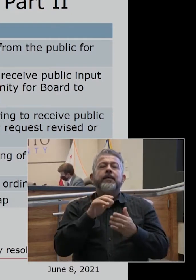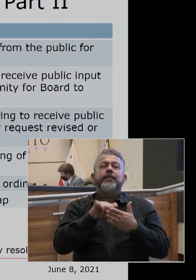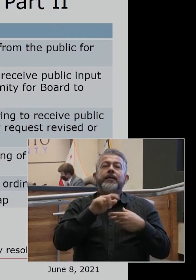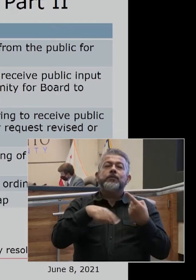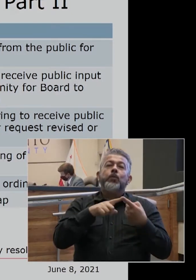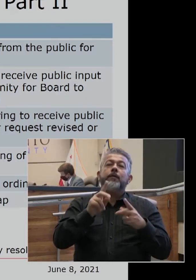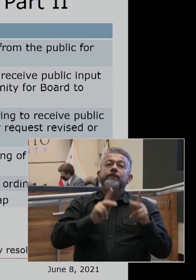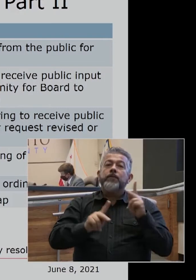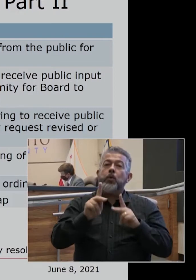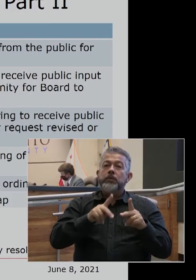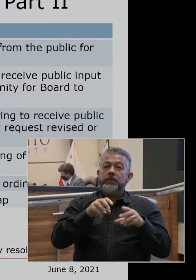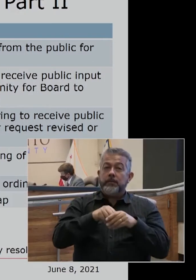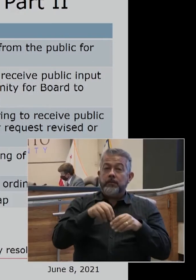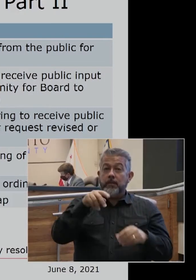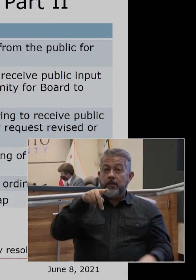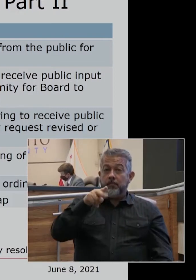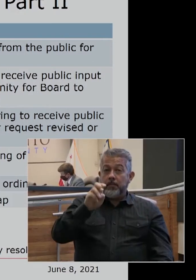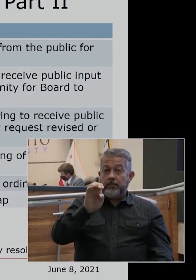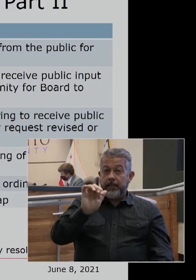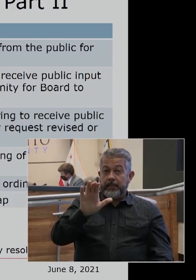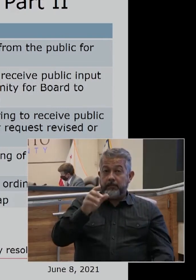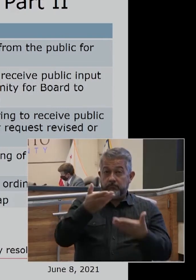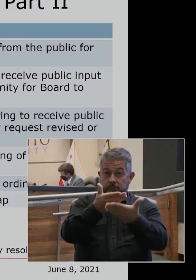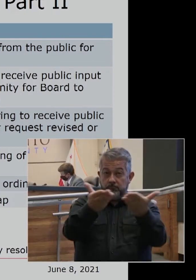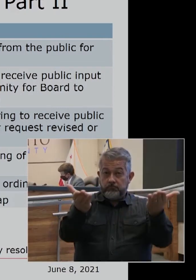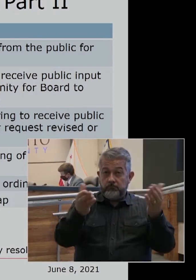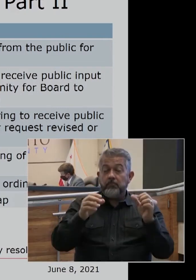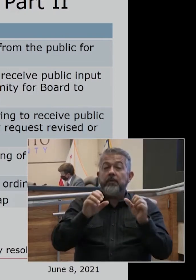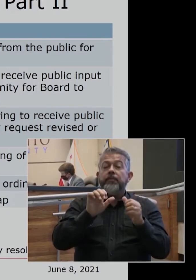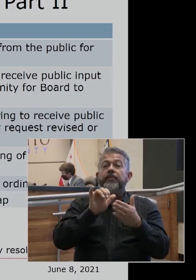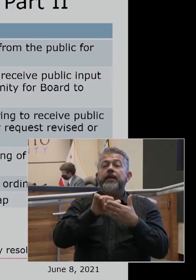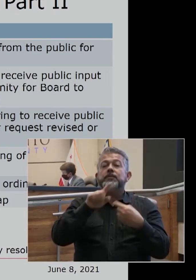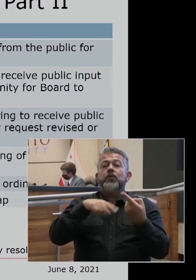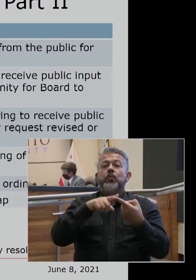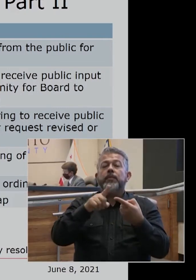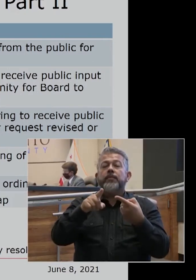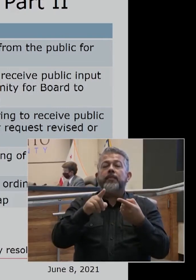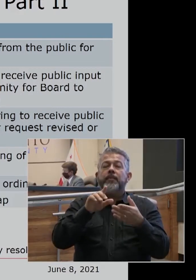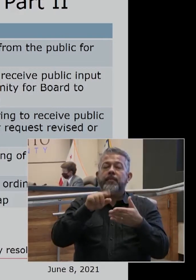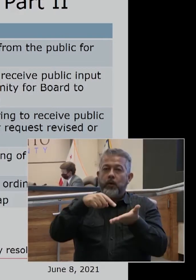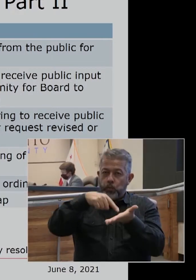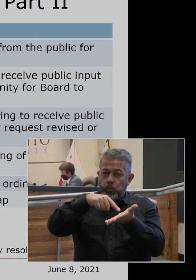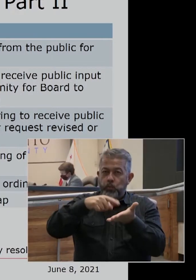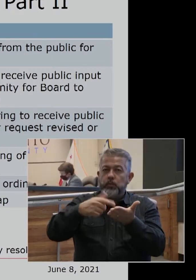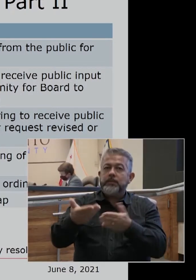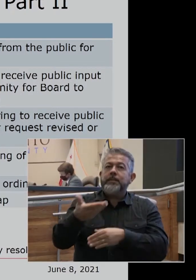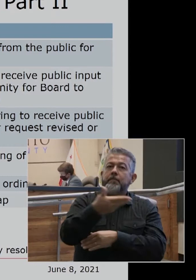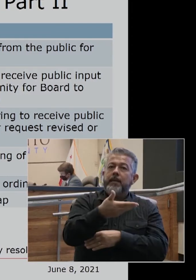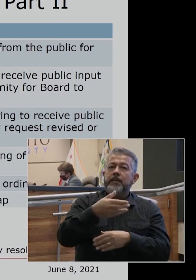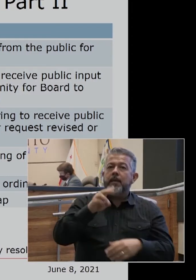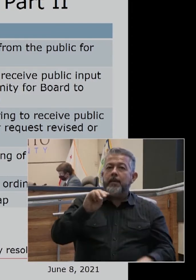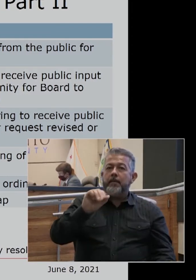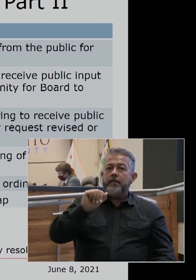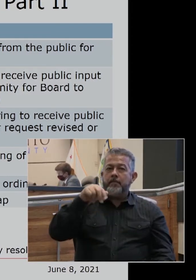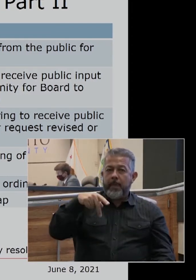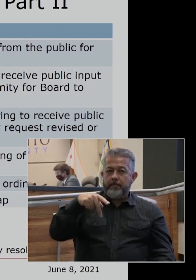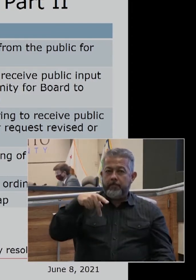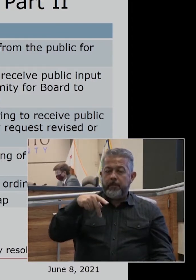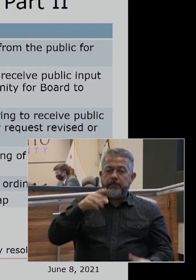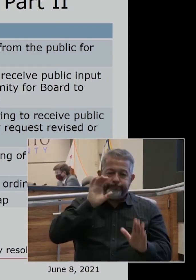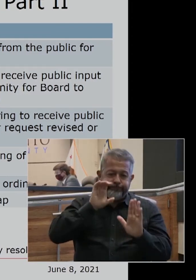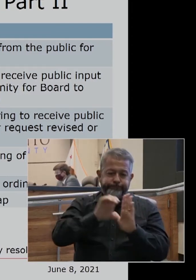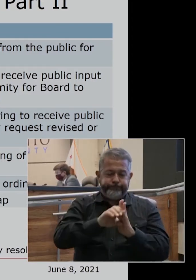THE DATE FOLKS IN THE PUBLIC WOULD BE PUB MITTING THEY'RE